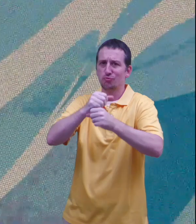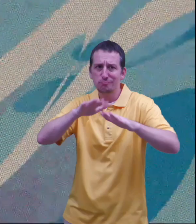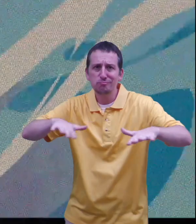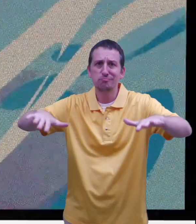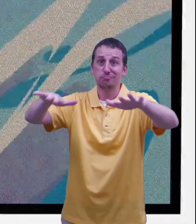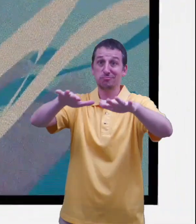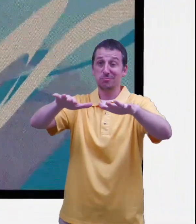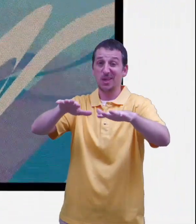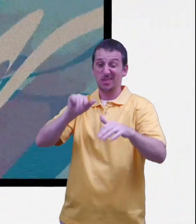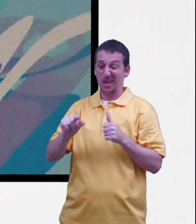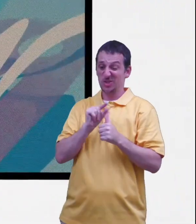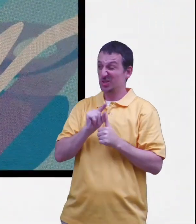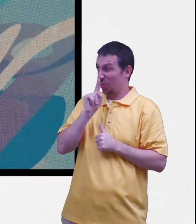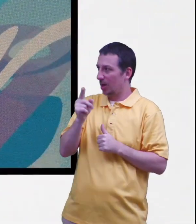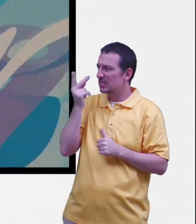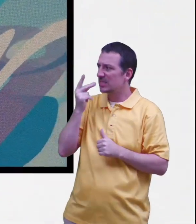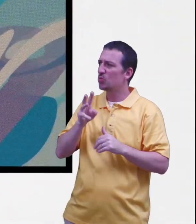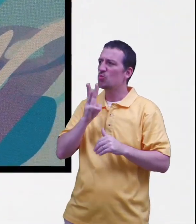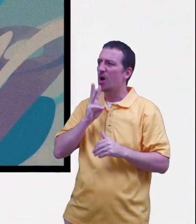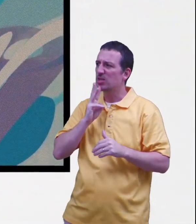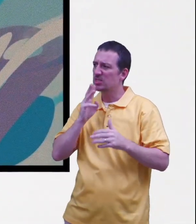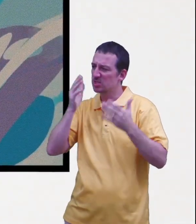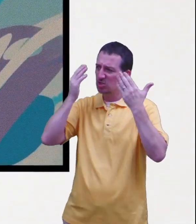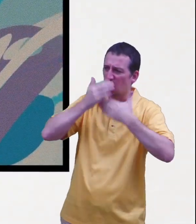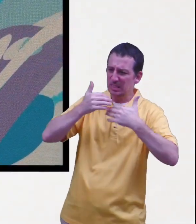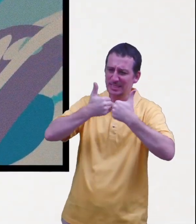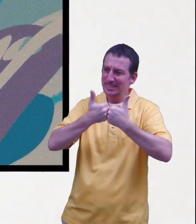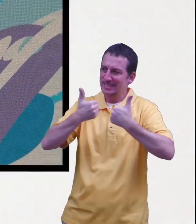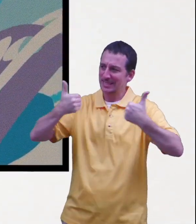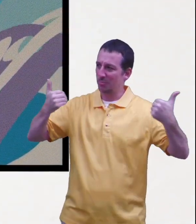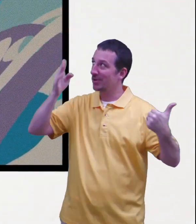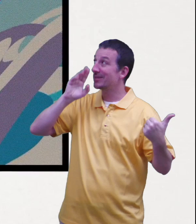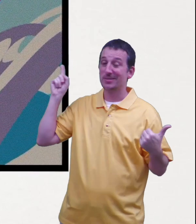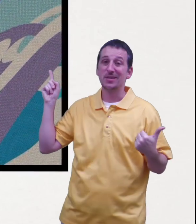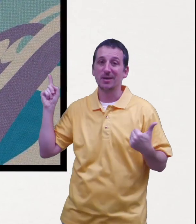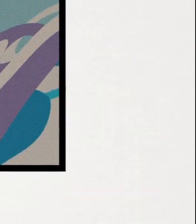It starts on page one, where God separates these dark, chaotic waters.